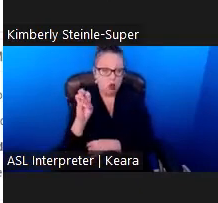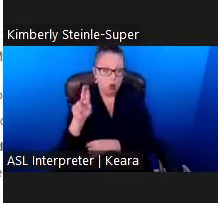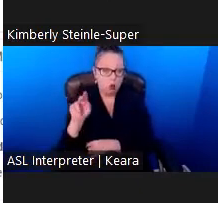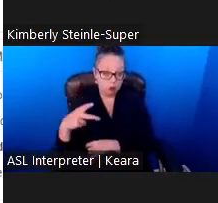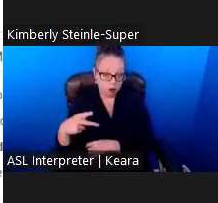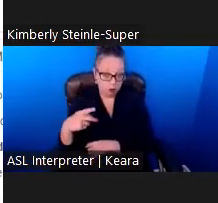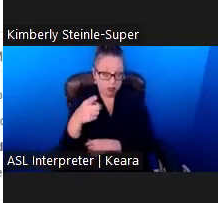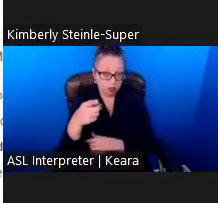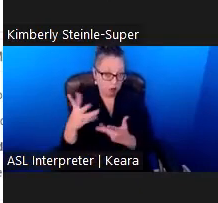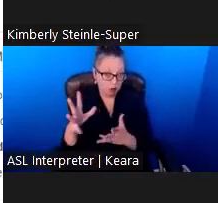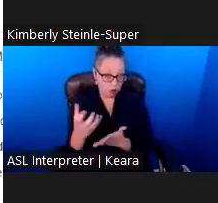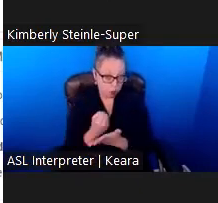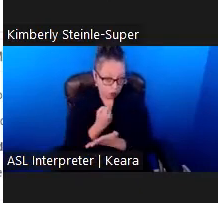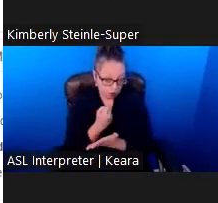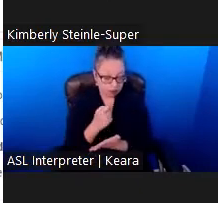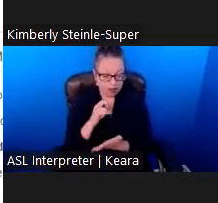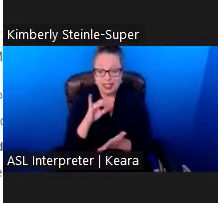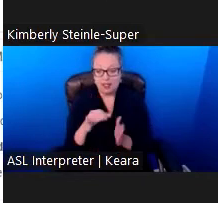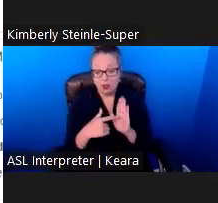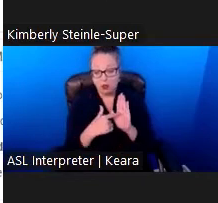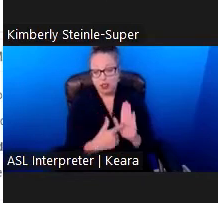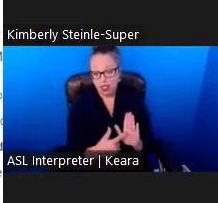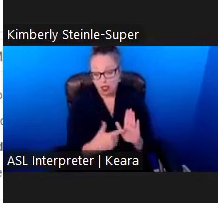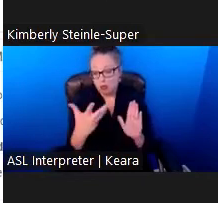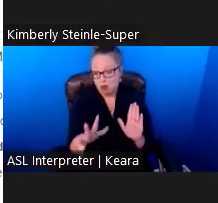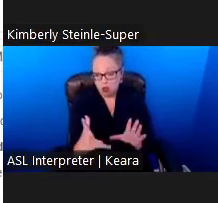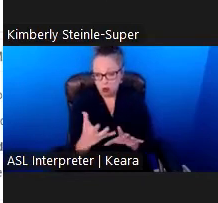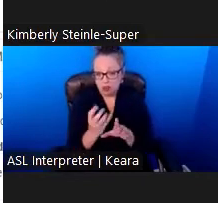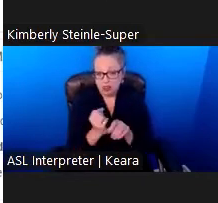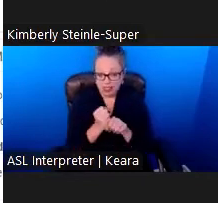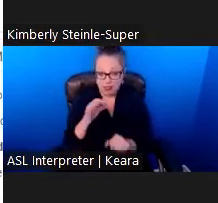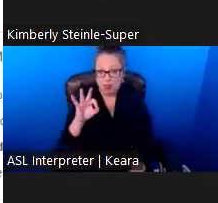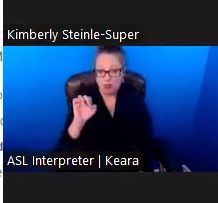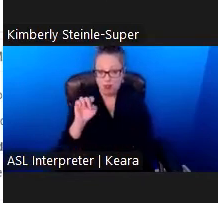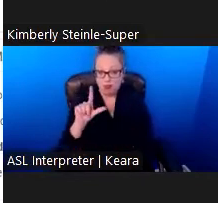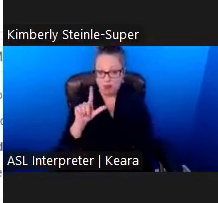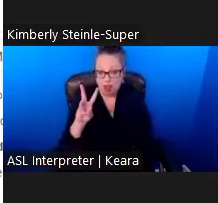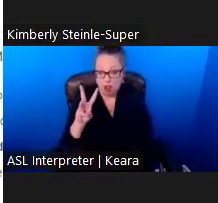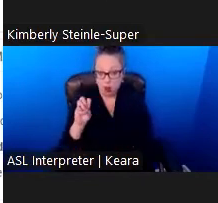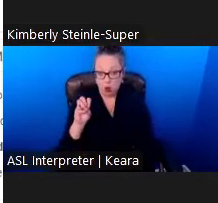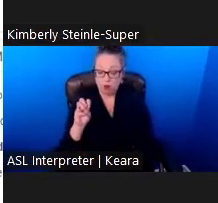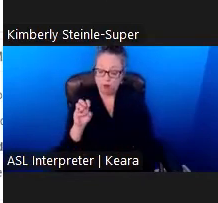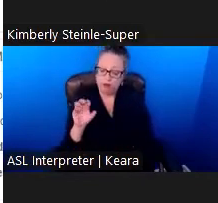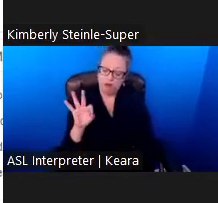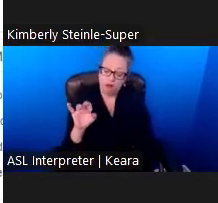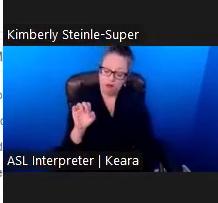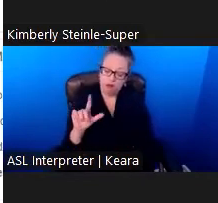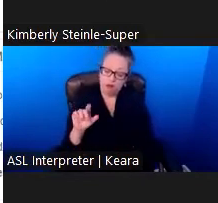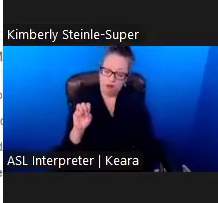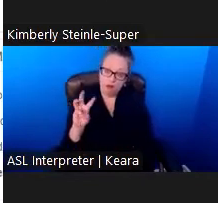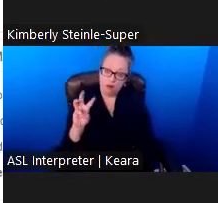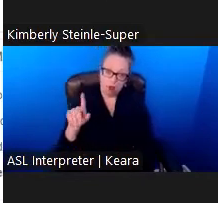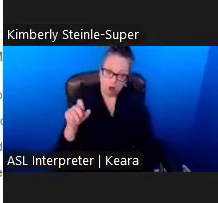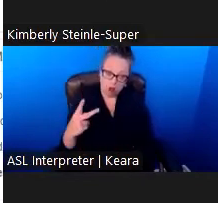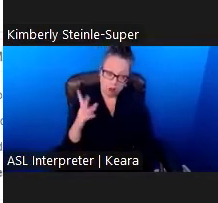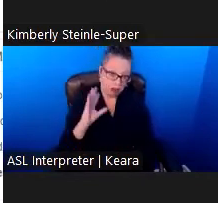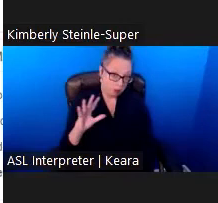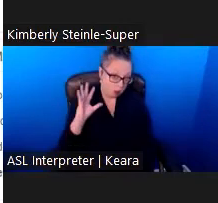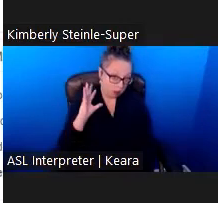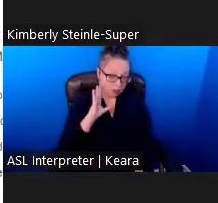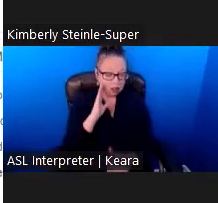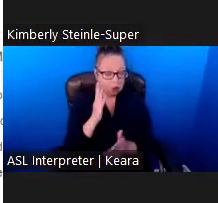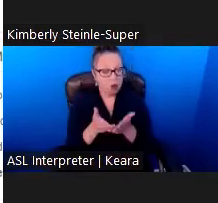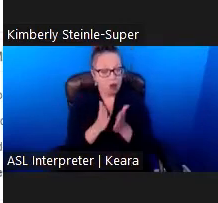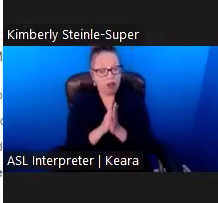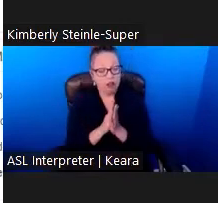have received a Fellowship in the past it will also ask for the year and discipline.